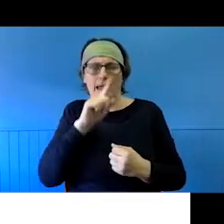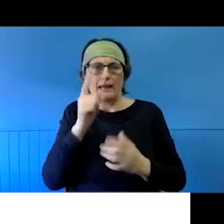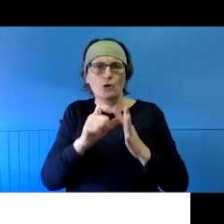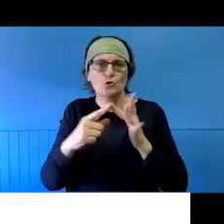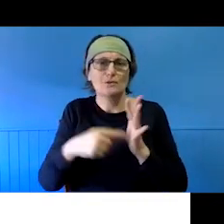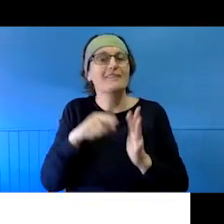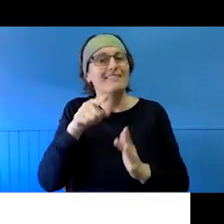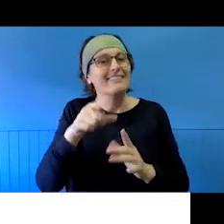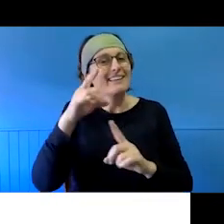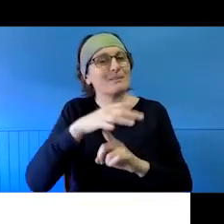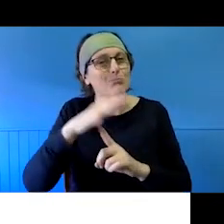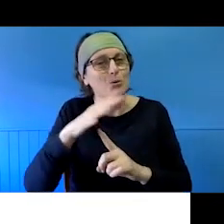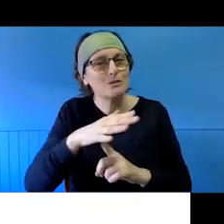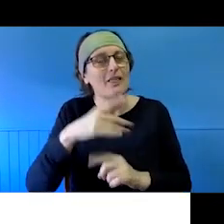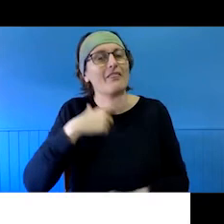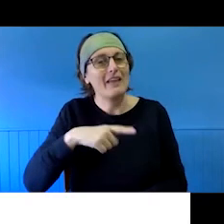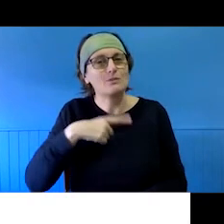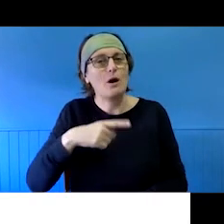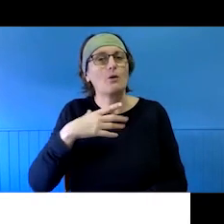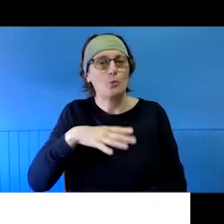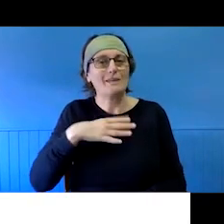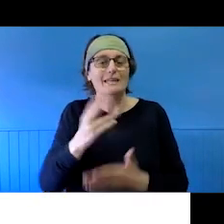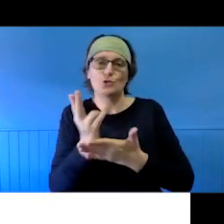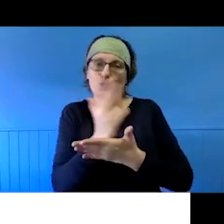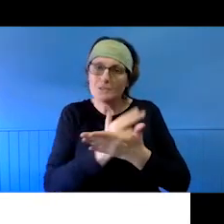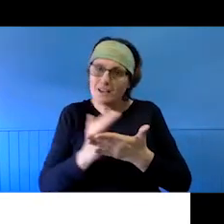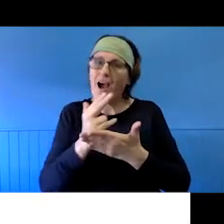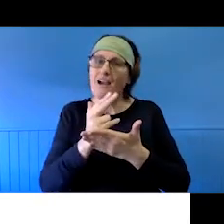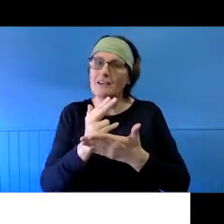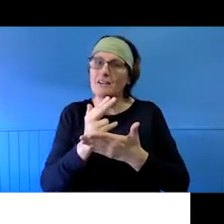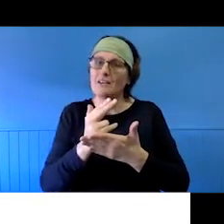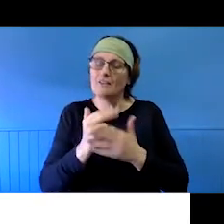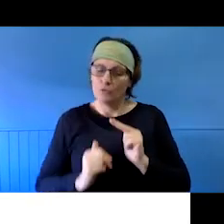the key items of why we need to design for the learning scaffold,